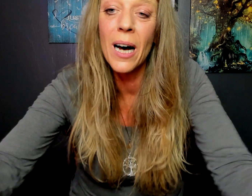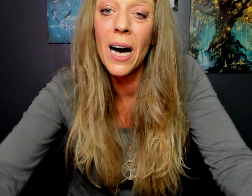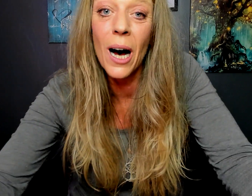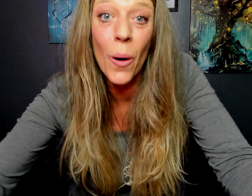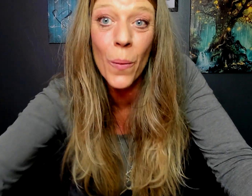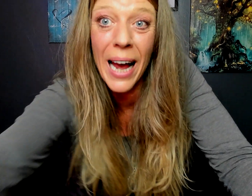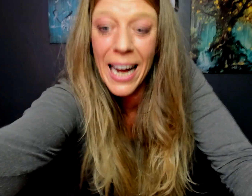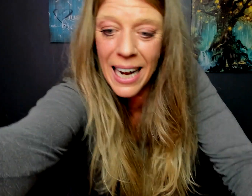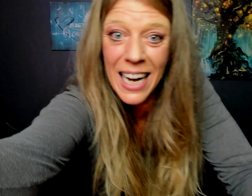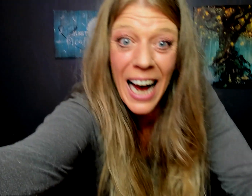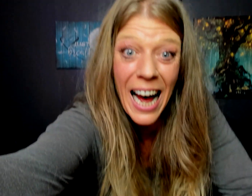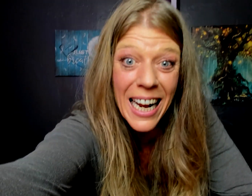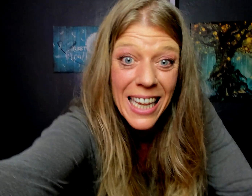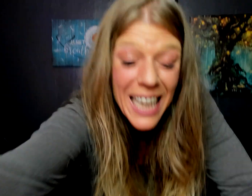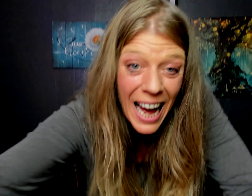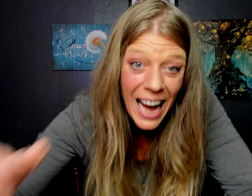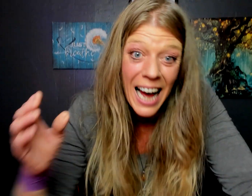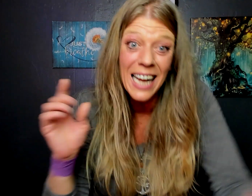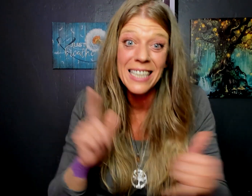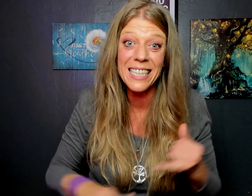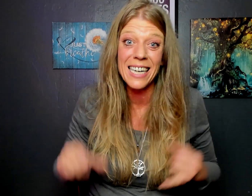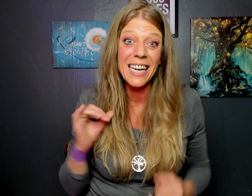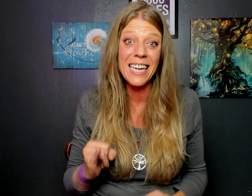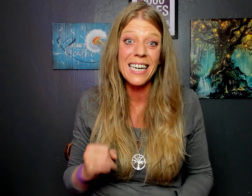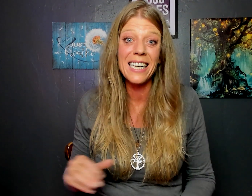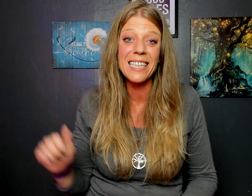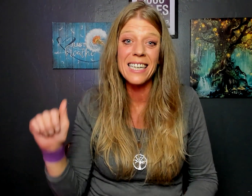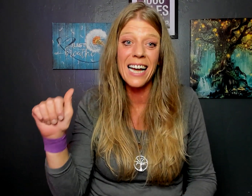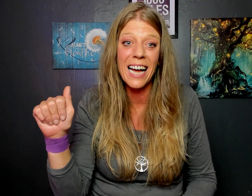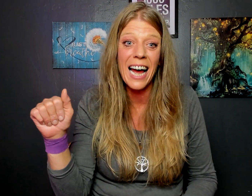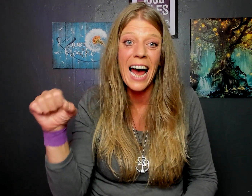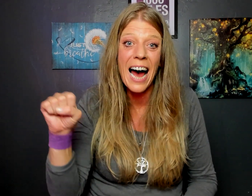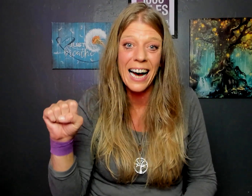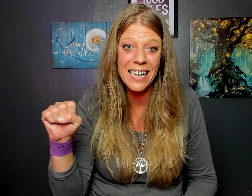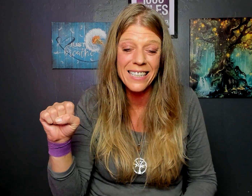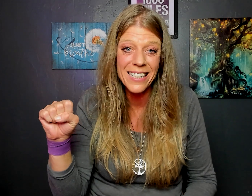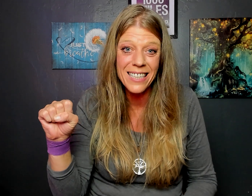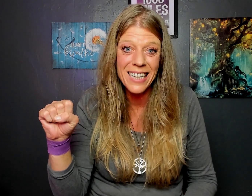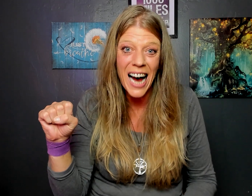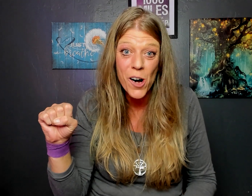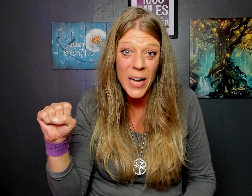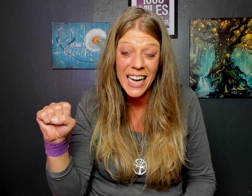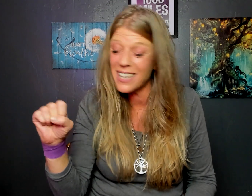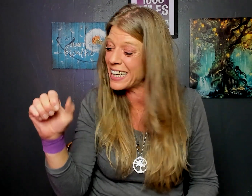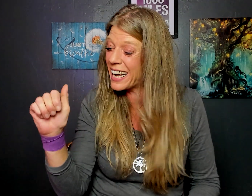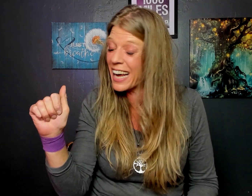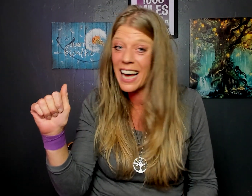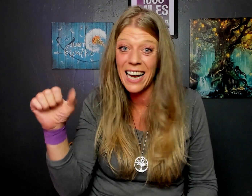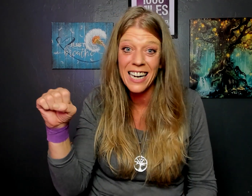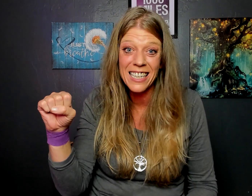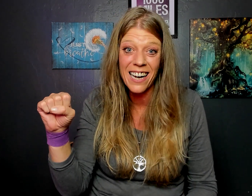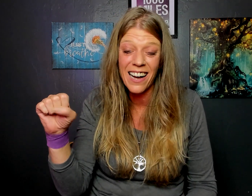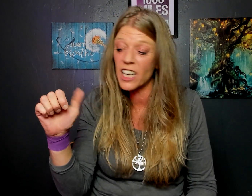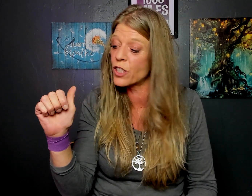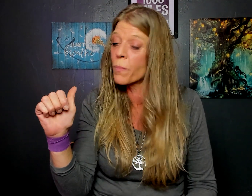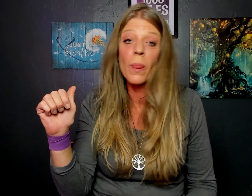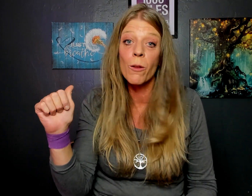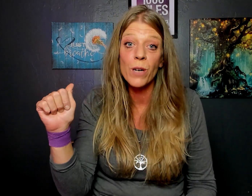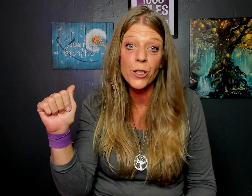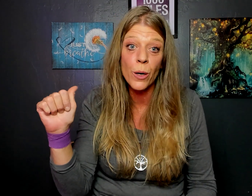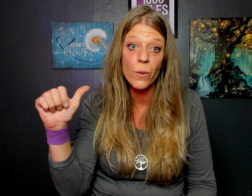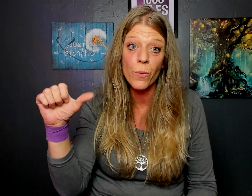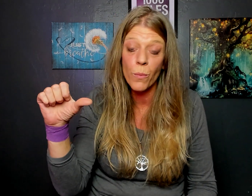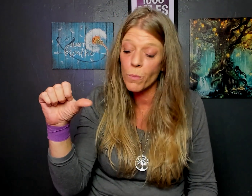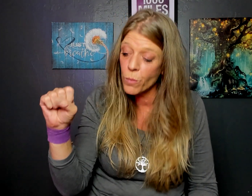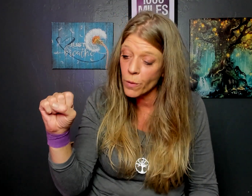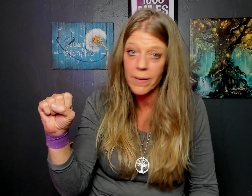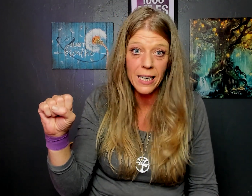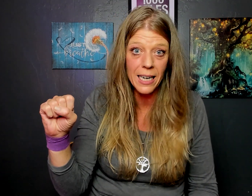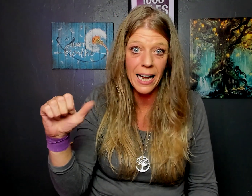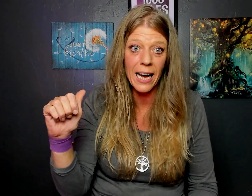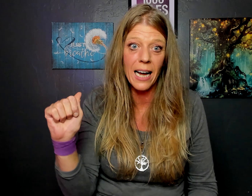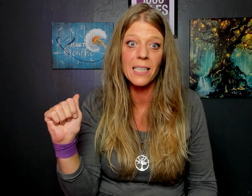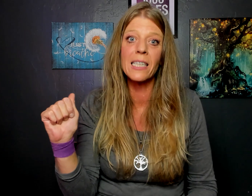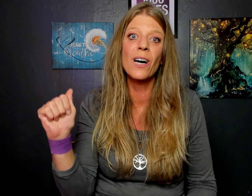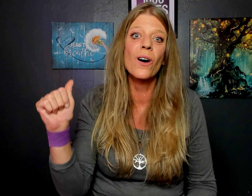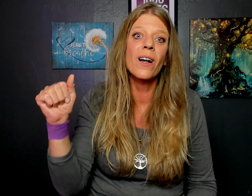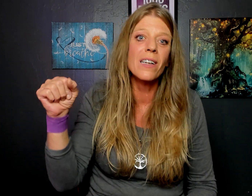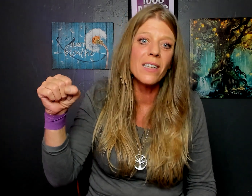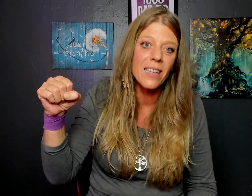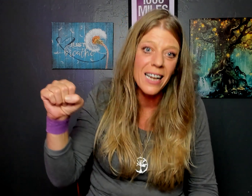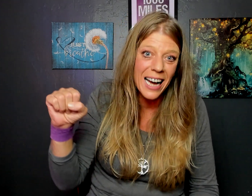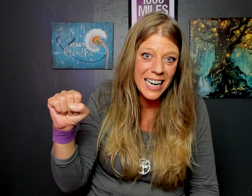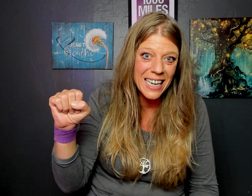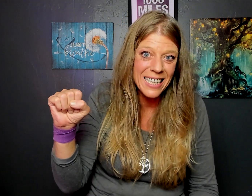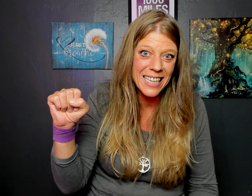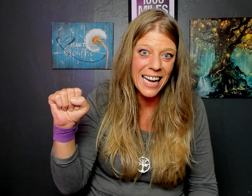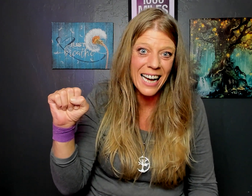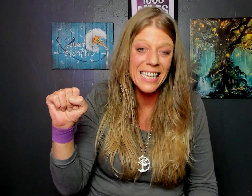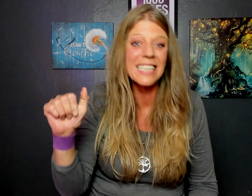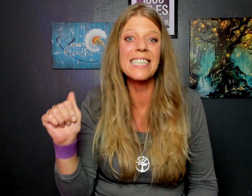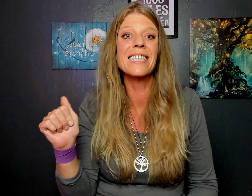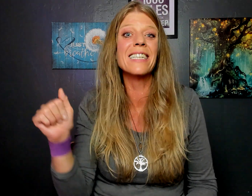Okay, and last is AS. How easy! A to S, but don't move it to the S, slide it to the S.